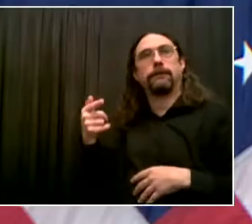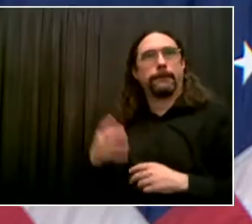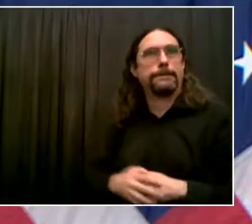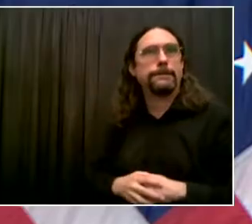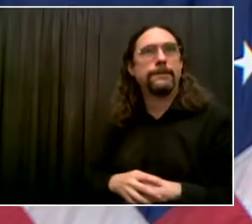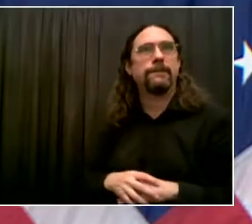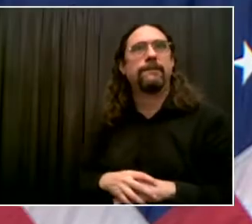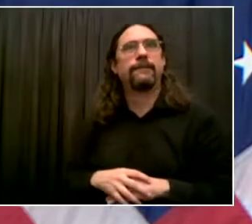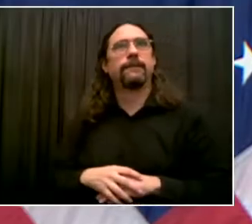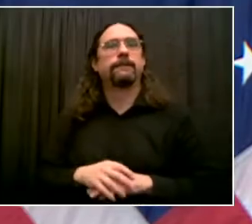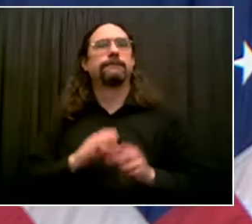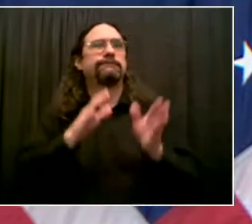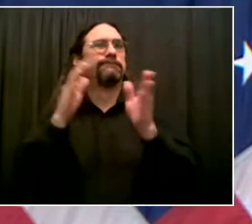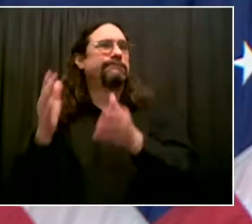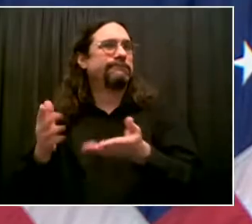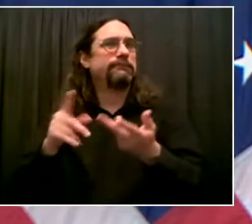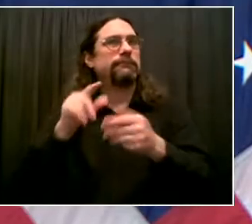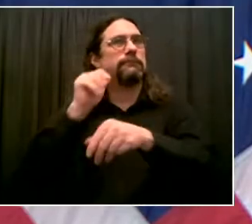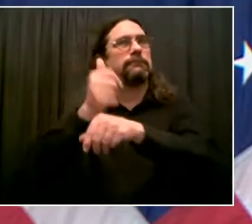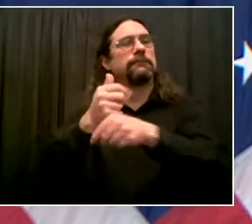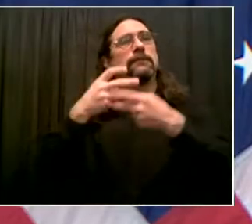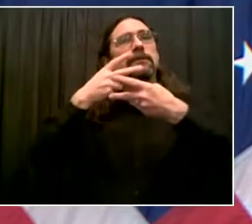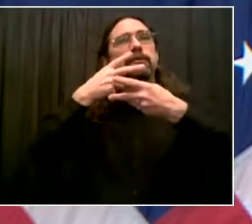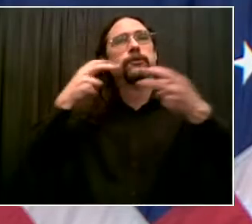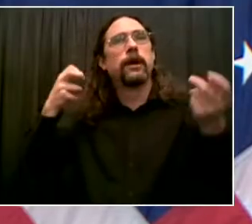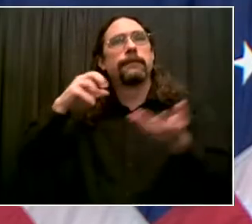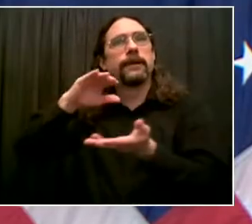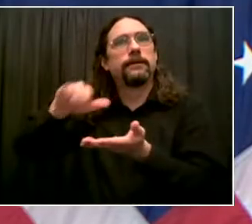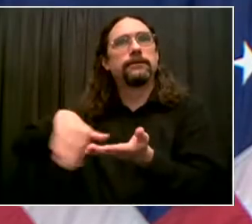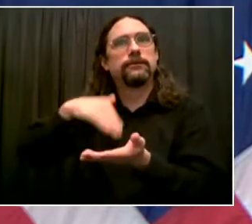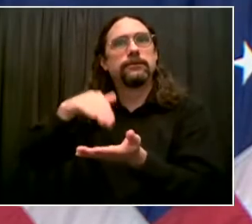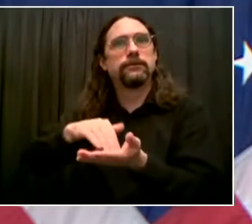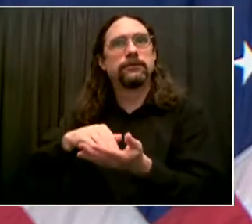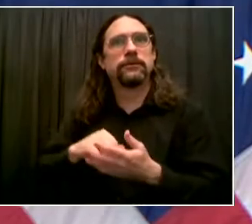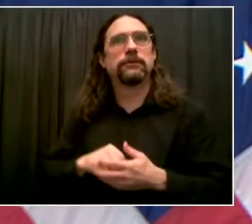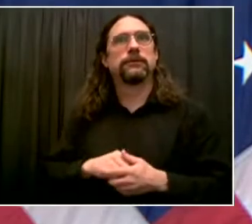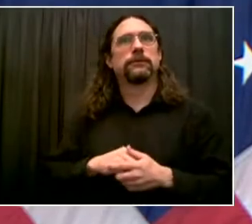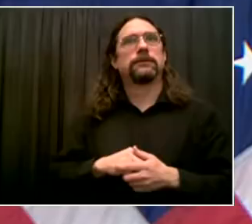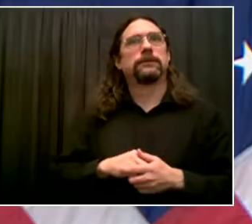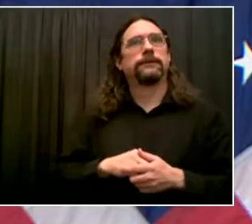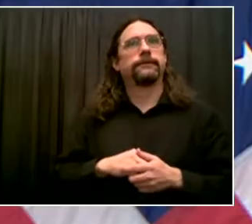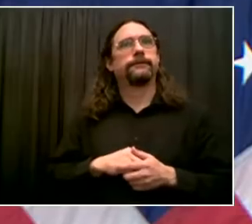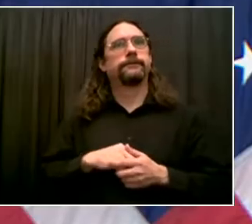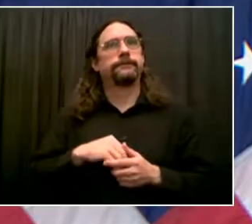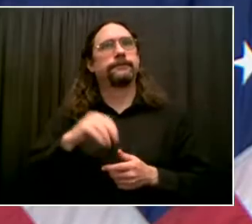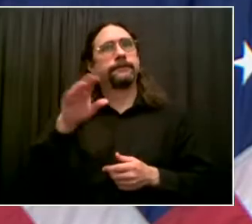A COUPLE INCIDENTS WE HAD THIS YEAR, THE ONE INCIDENT THAT KIND